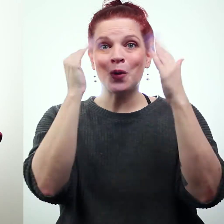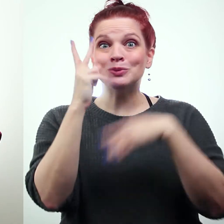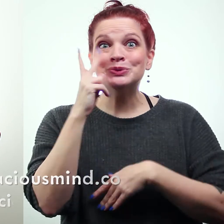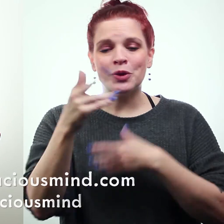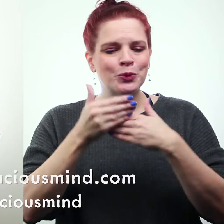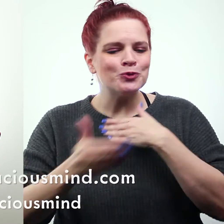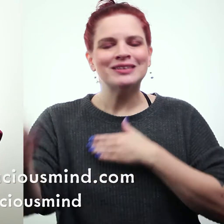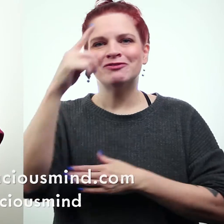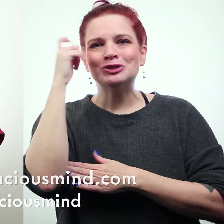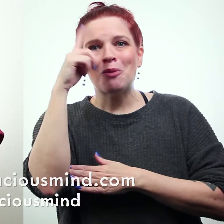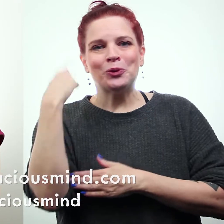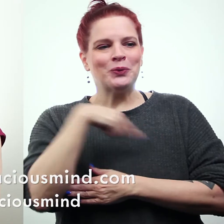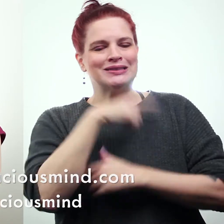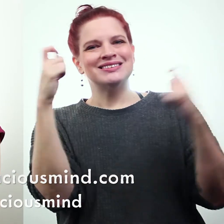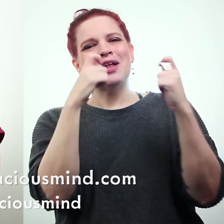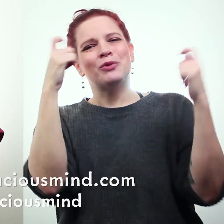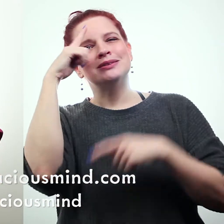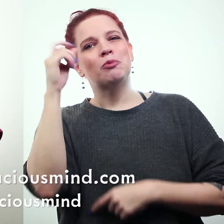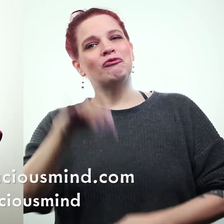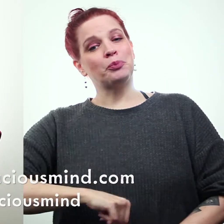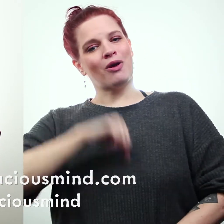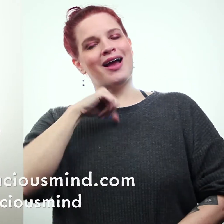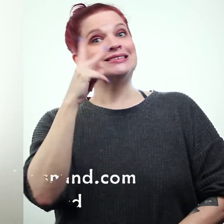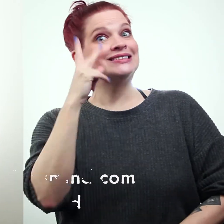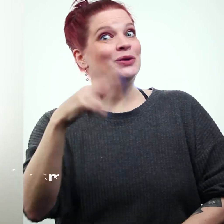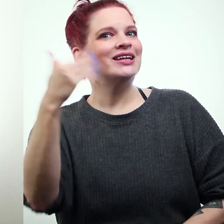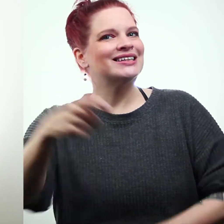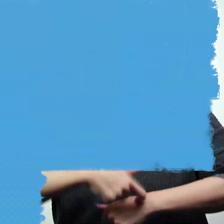We hope to see you throughout the rest of this summer as we celebrate the summer of Pride. And we'll see you next time.